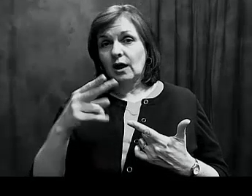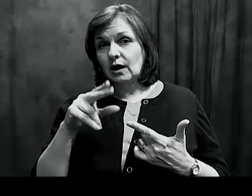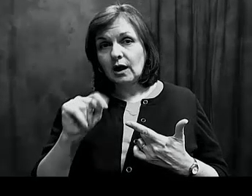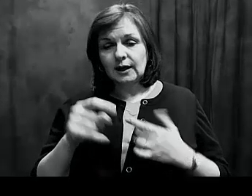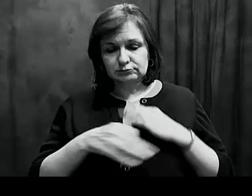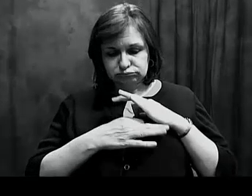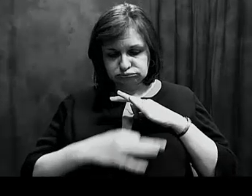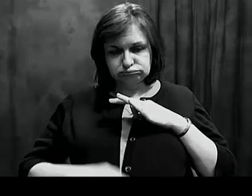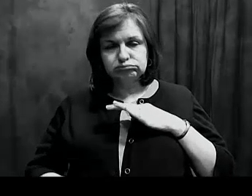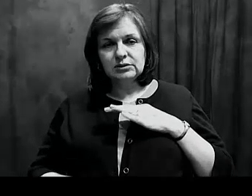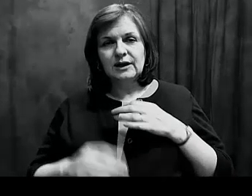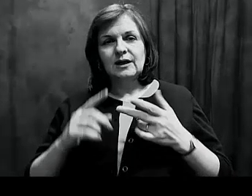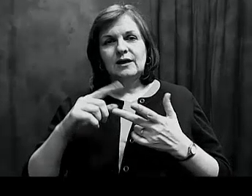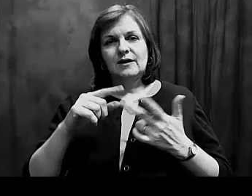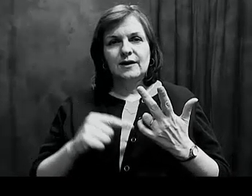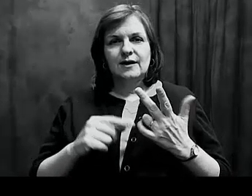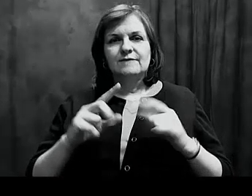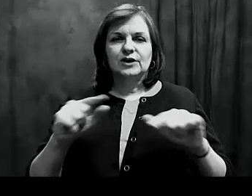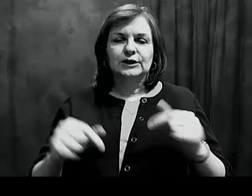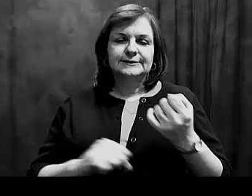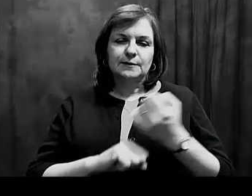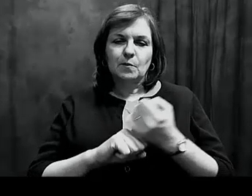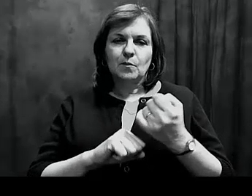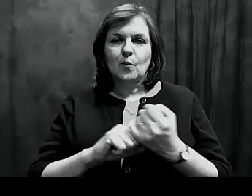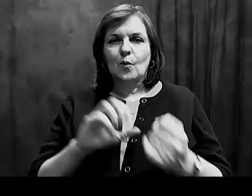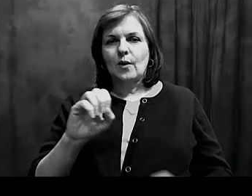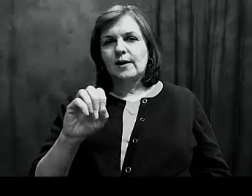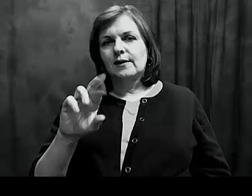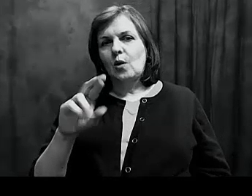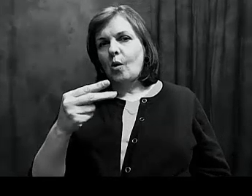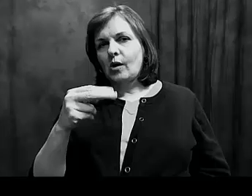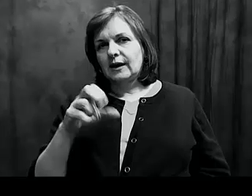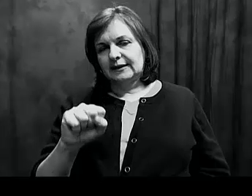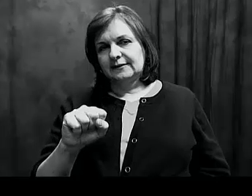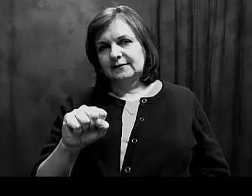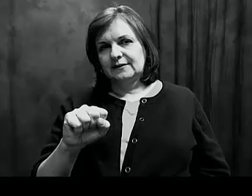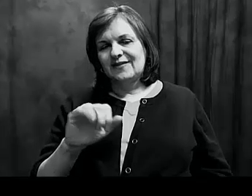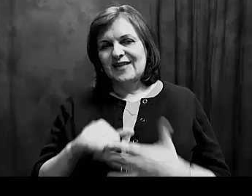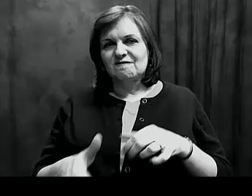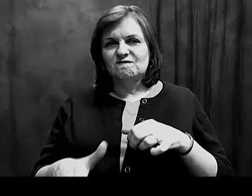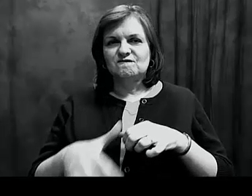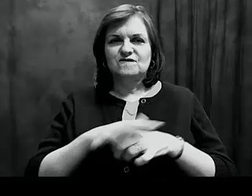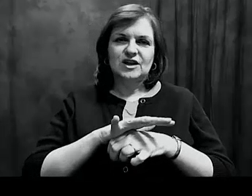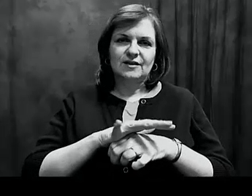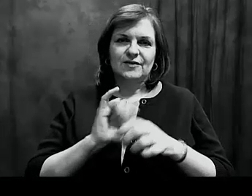gut and all of these support organs associated with it filling